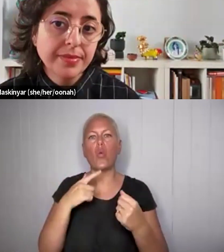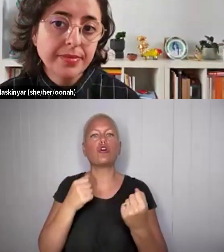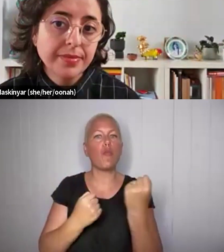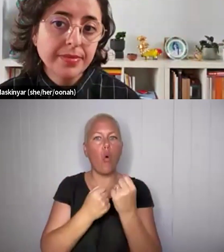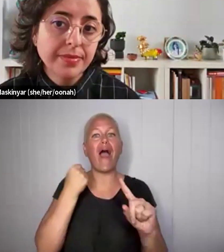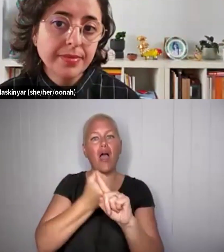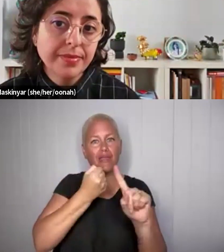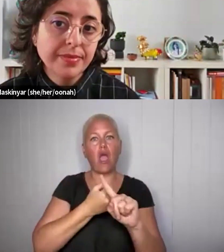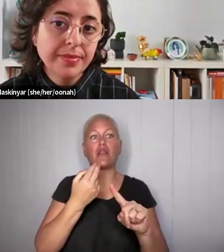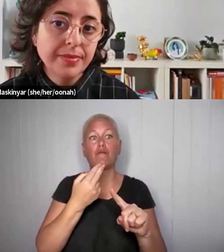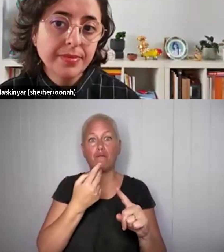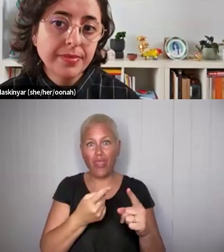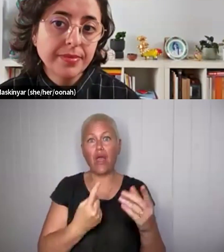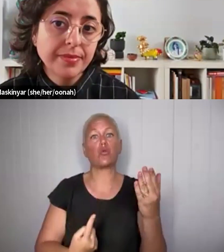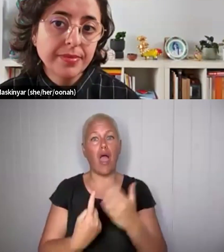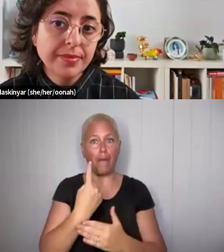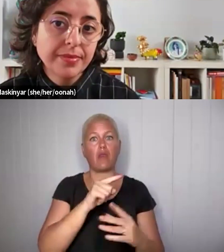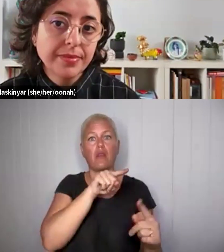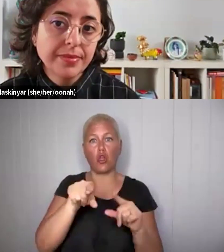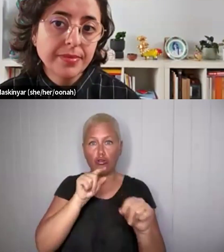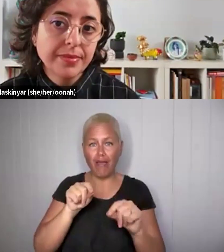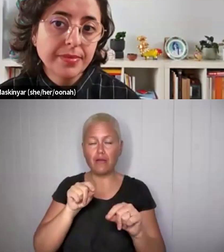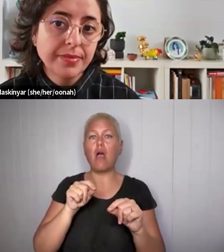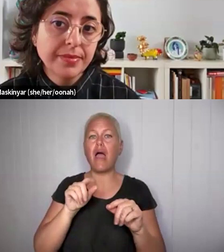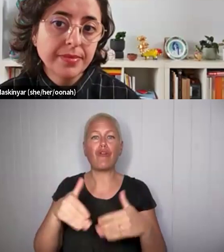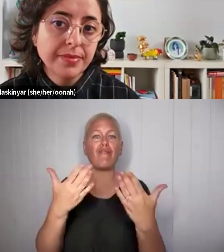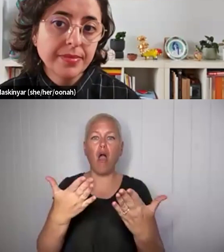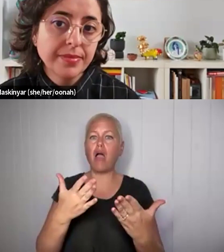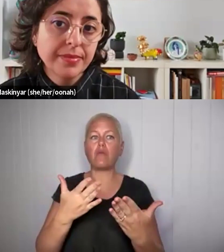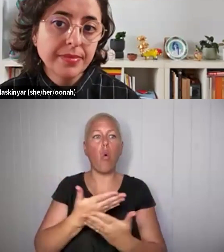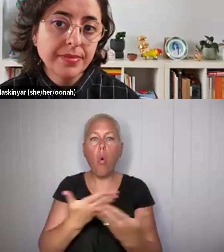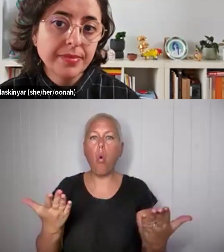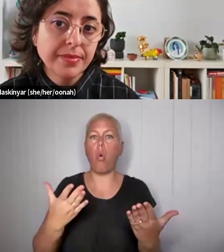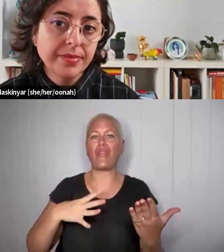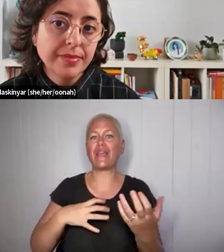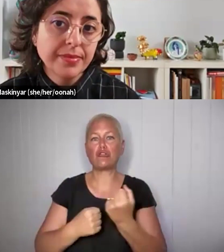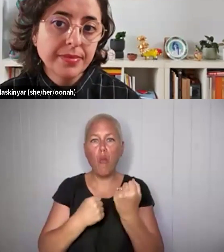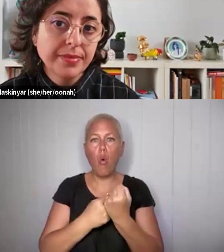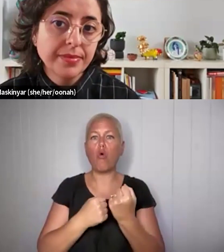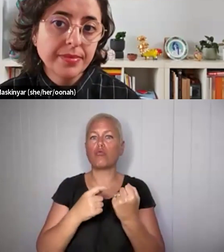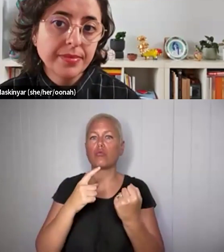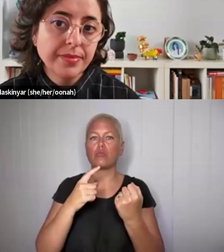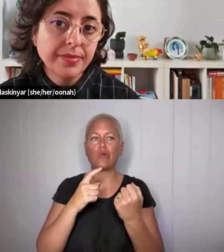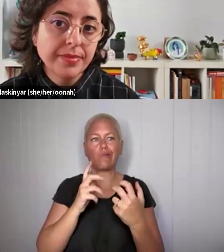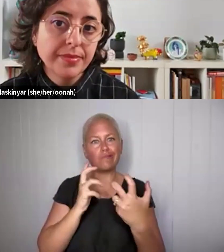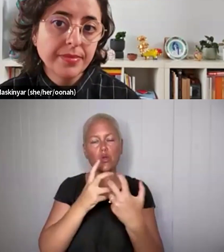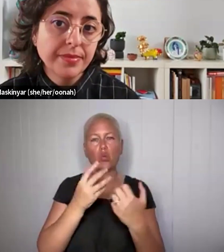visits to occur, and bringing all the necessary support and briefing for that fanatic. So there